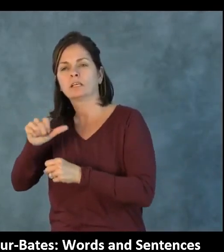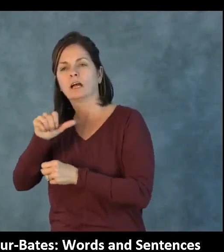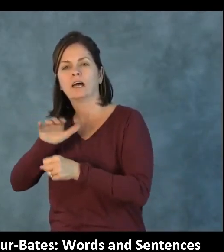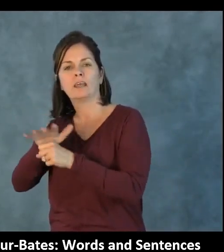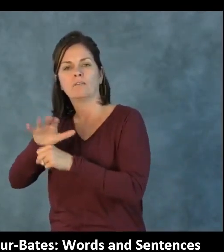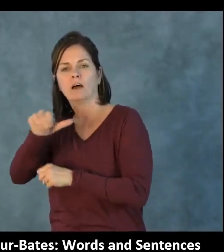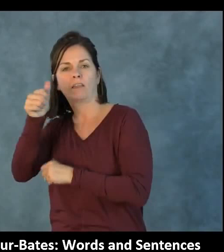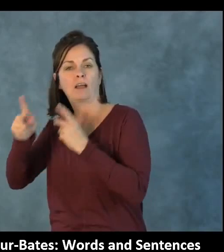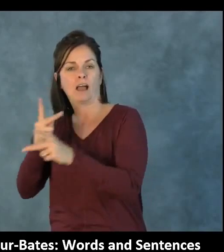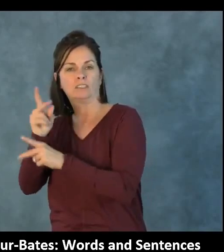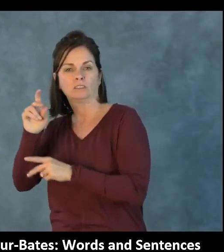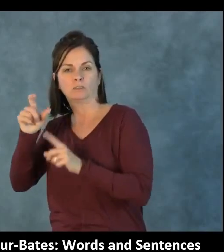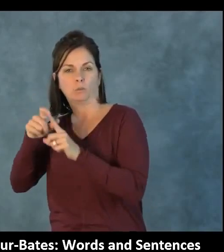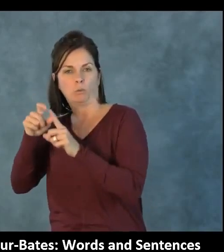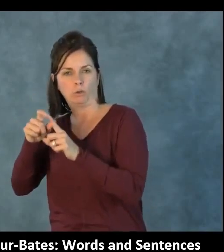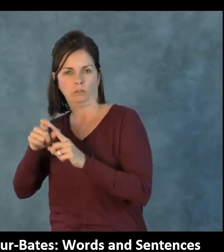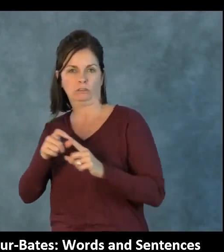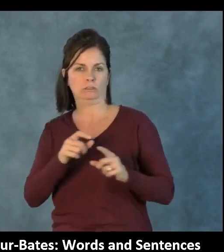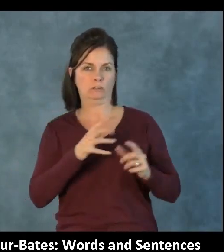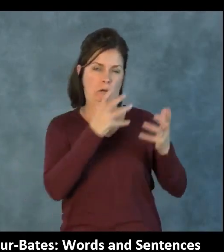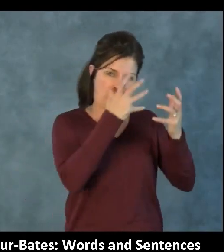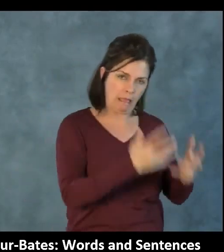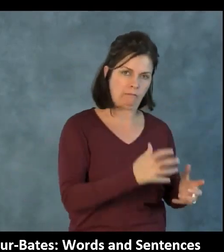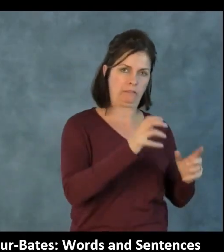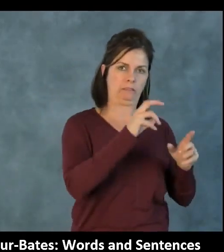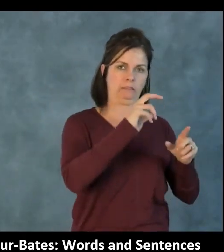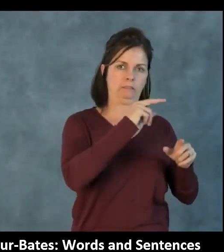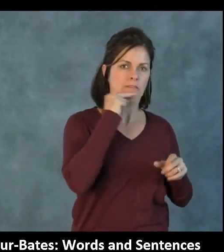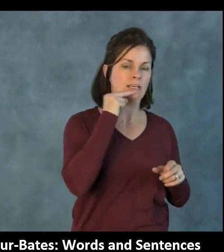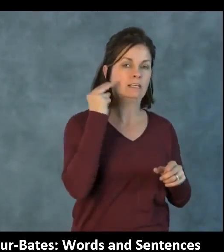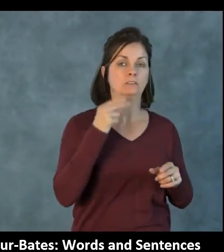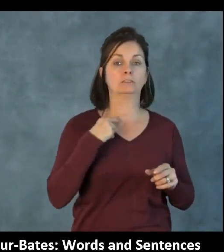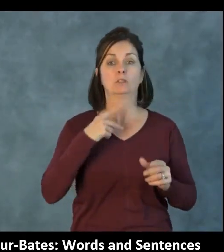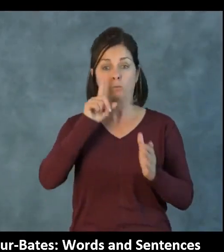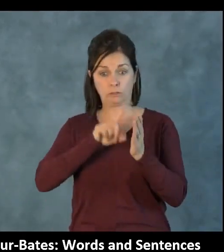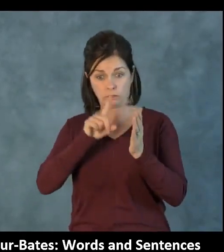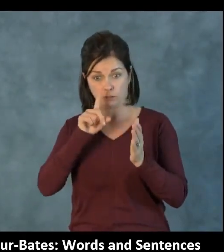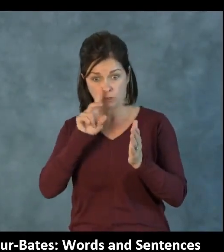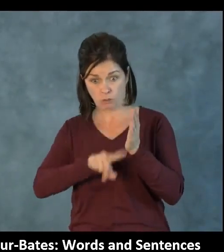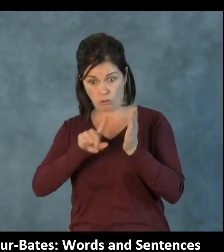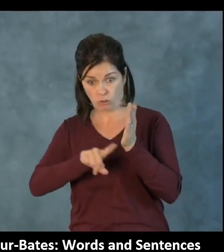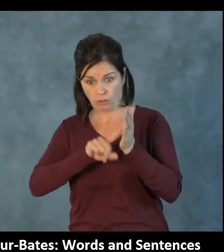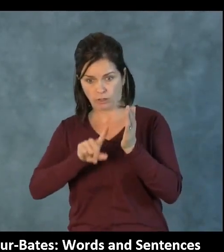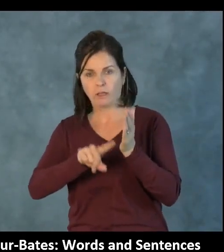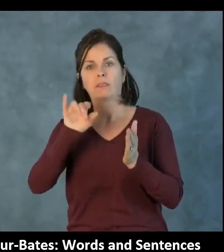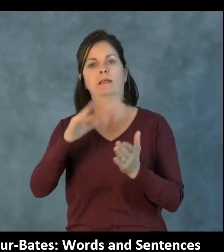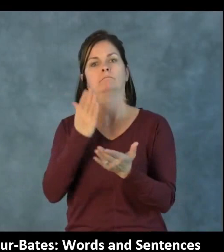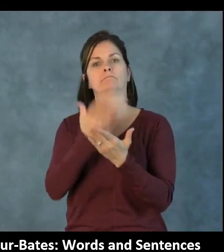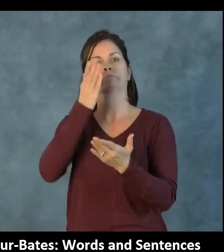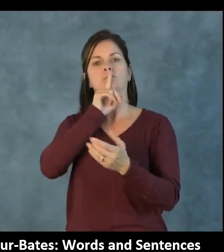When we add it up, that's actually confirmed for this particular child. If we look at the bottom